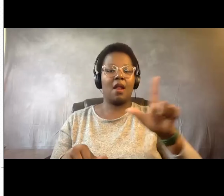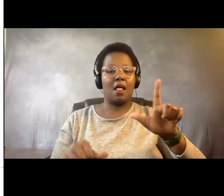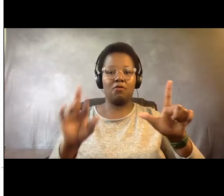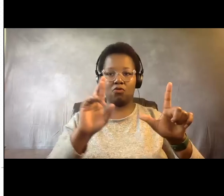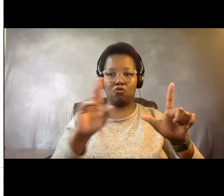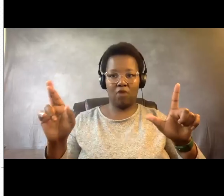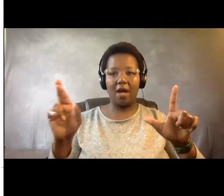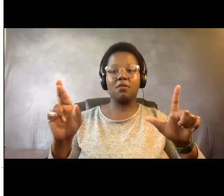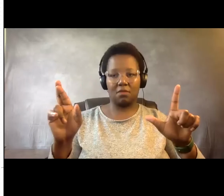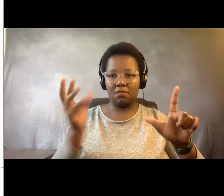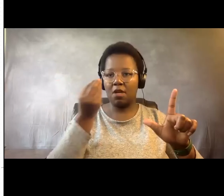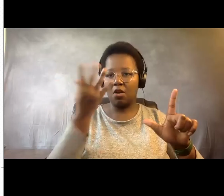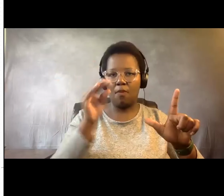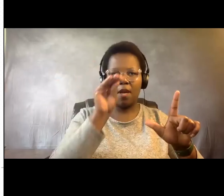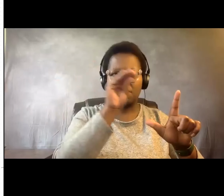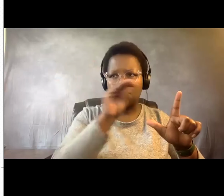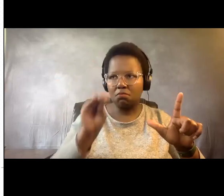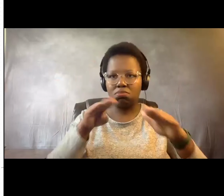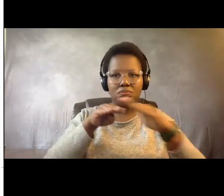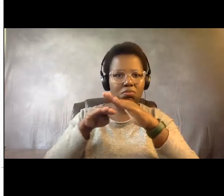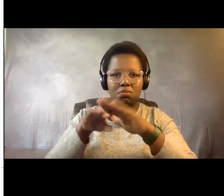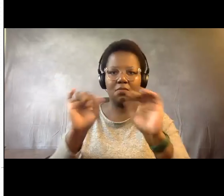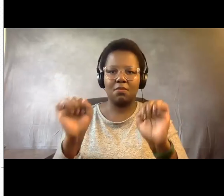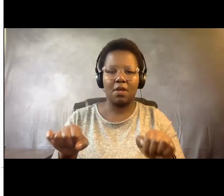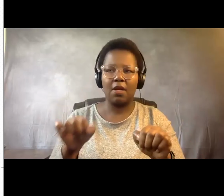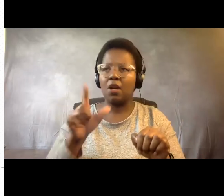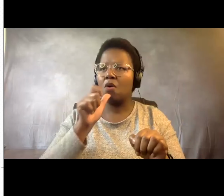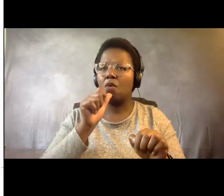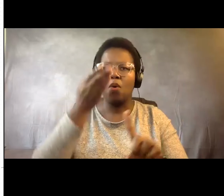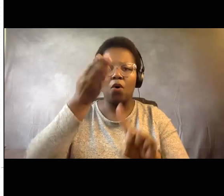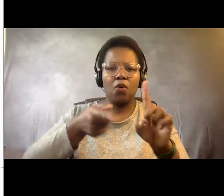the left and then on the right side. So who are you, What is your request about, Email address,